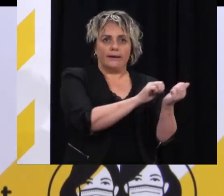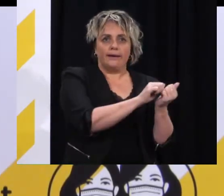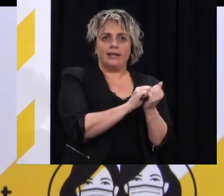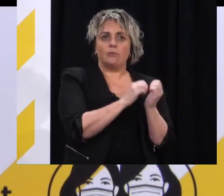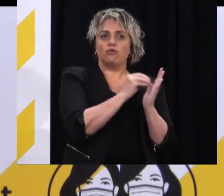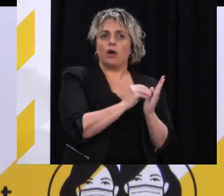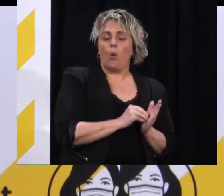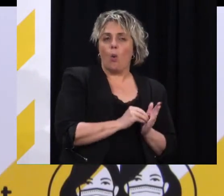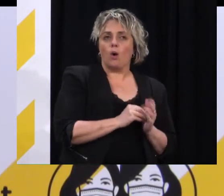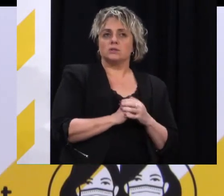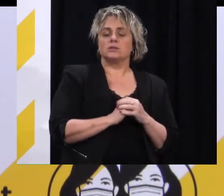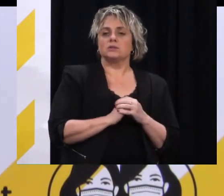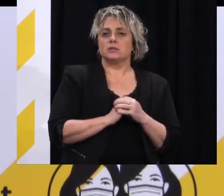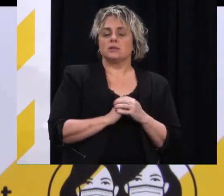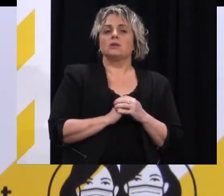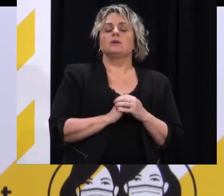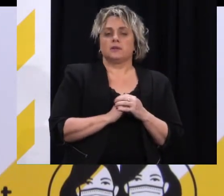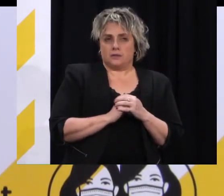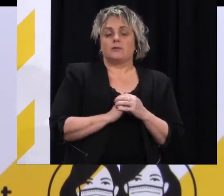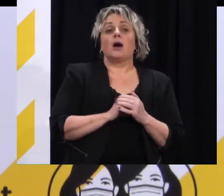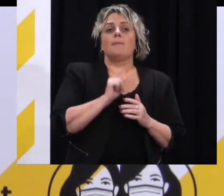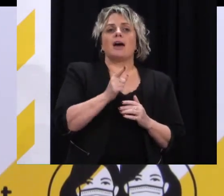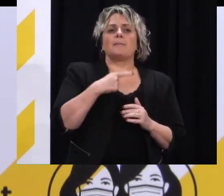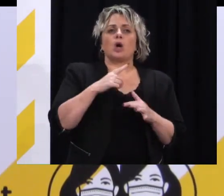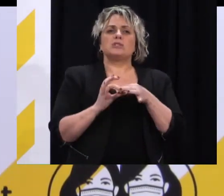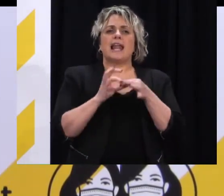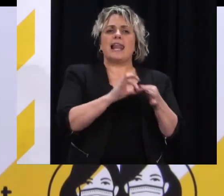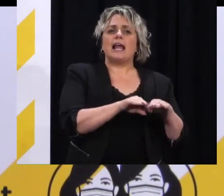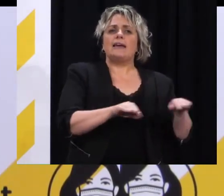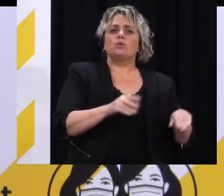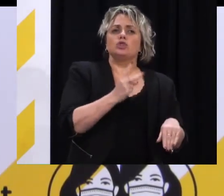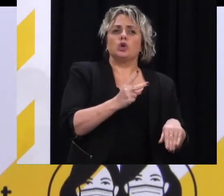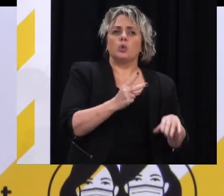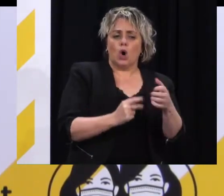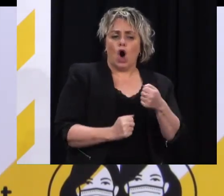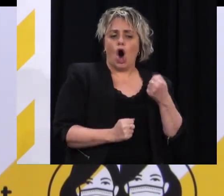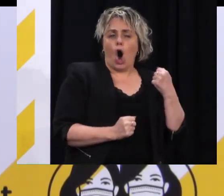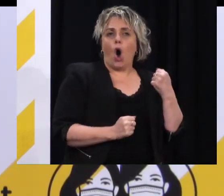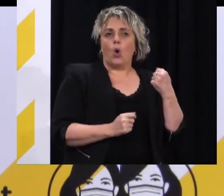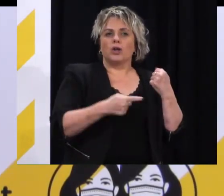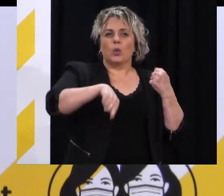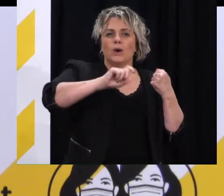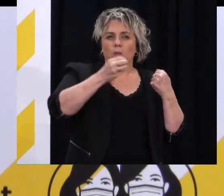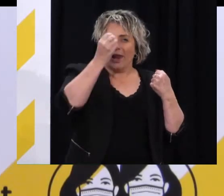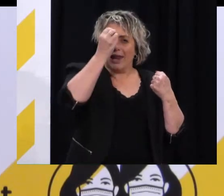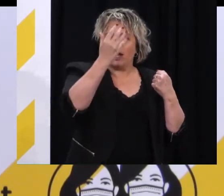updated requirements on mandatory record keeping as